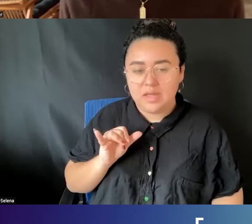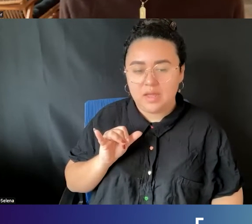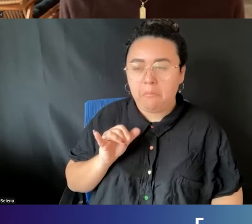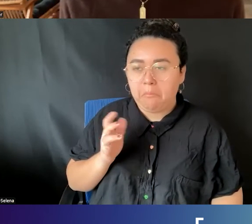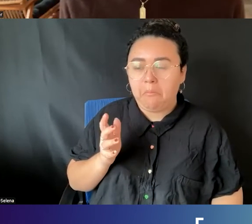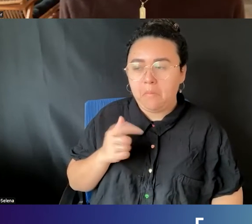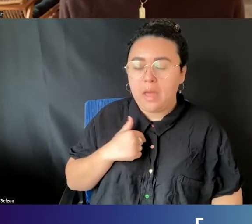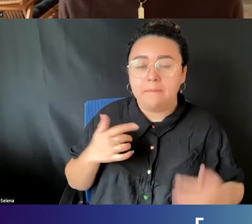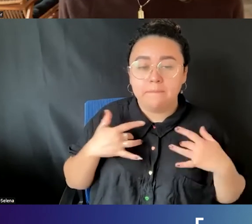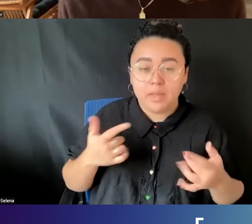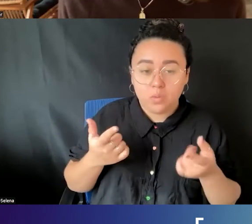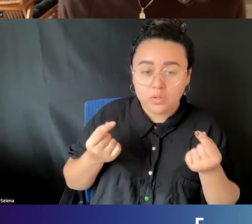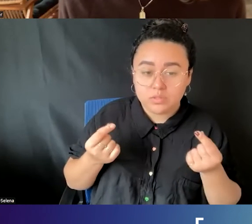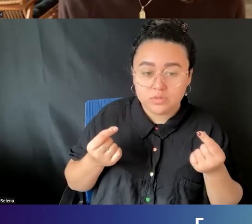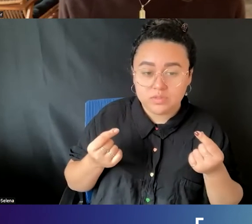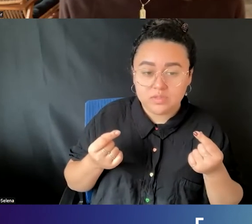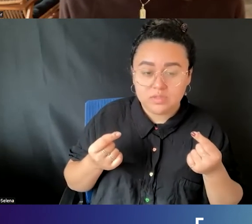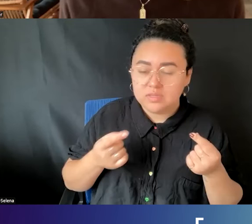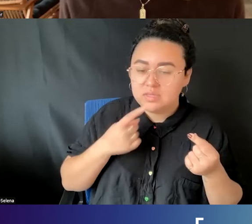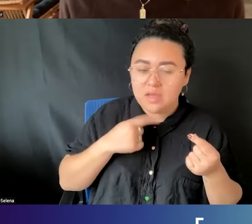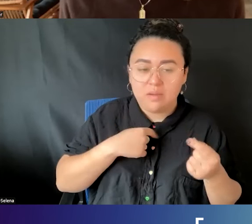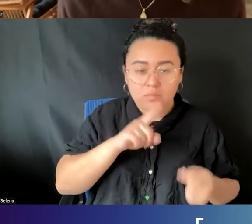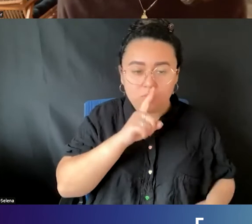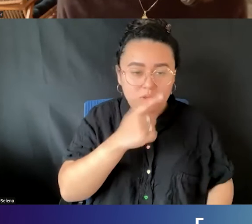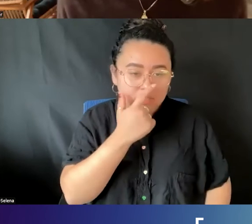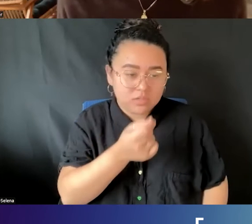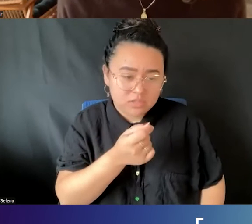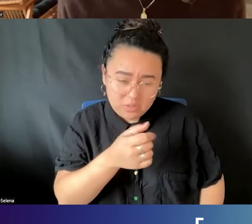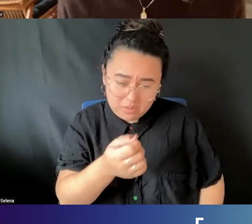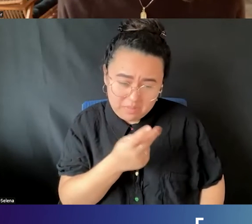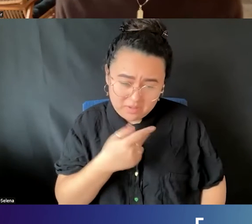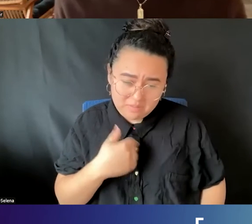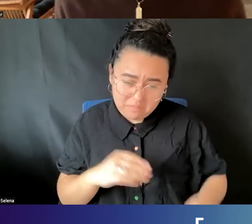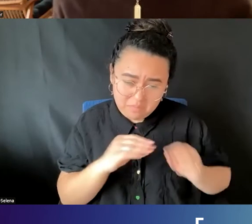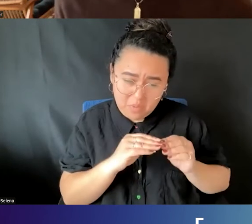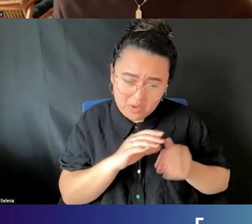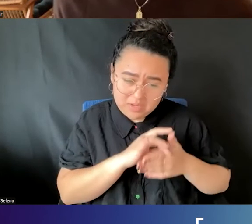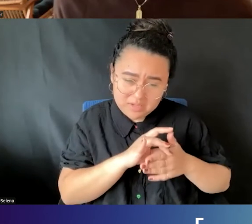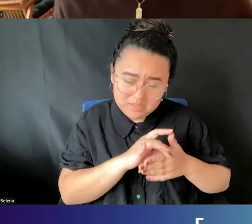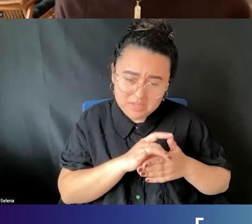you know, really interested, can you come back when you have more? That was your development, right?